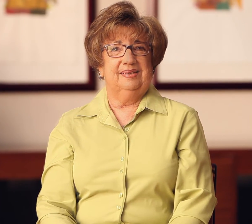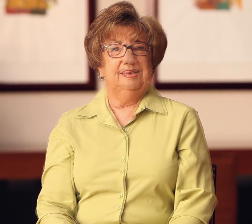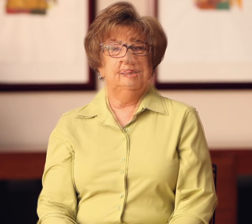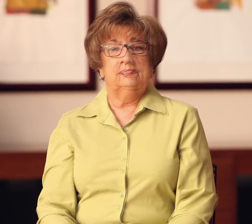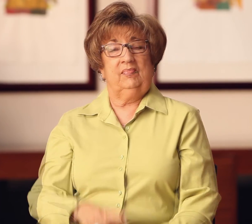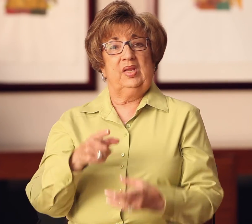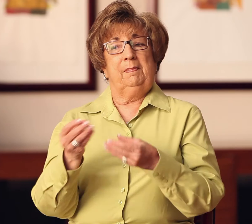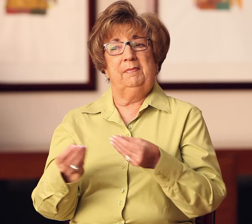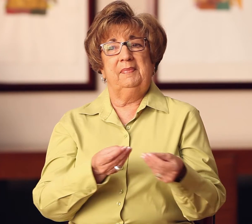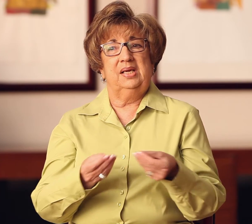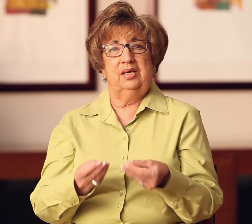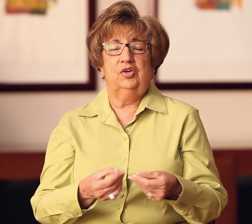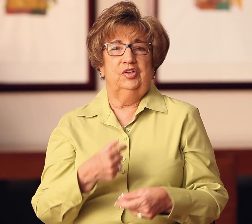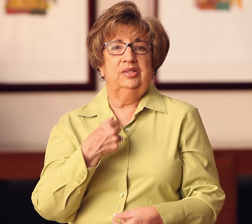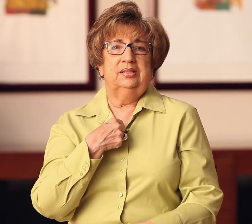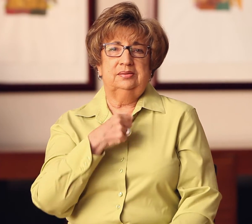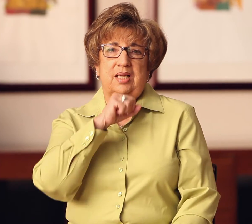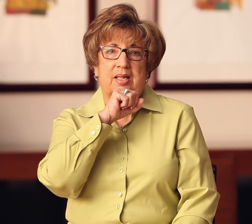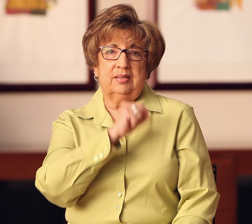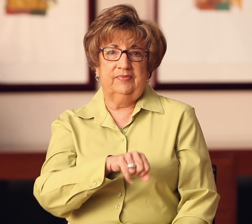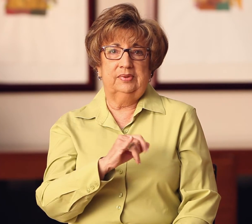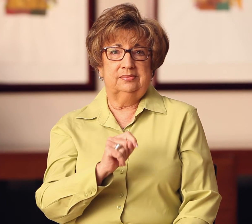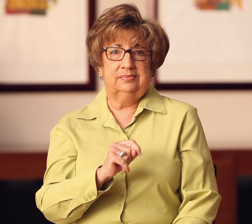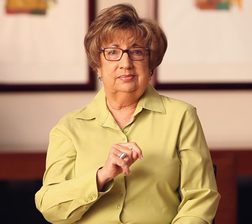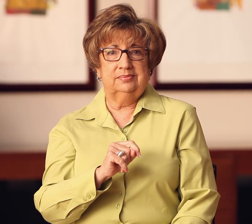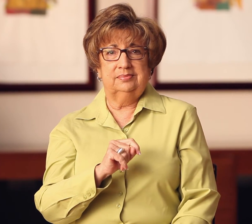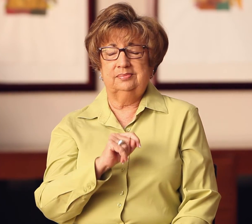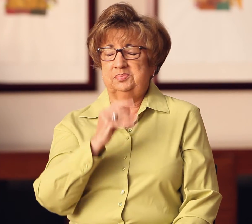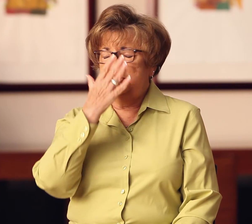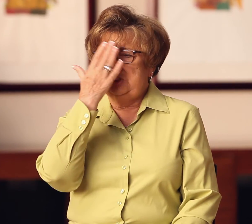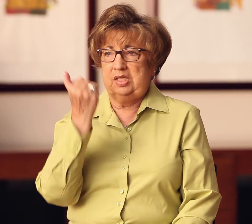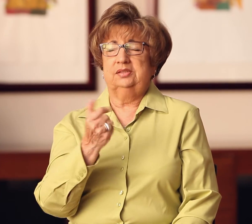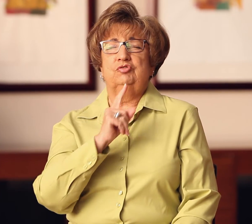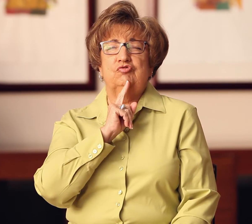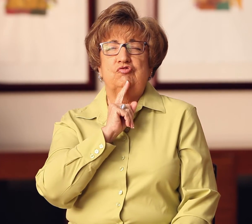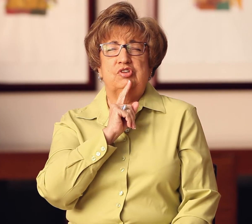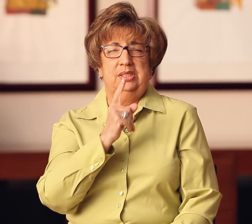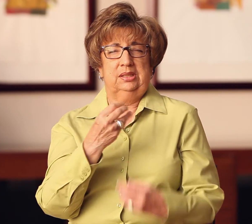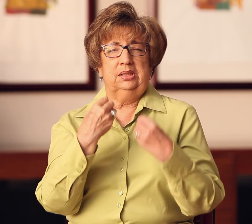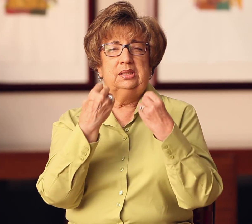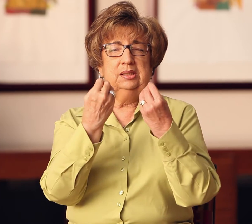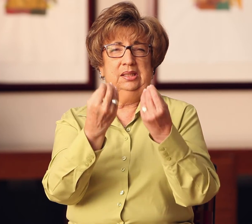I love being a mediator. The process gives great results. I've had